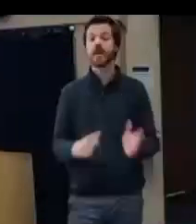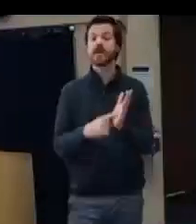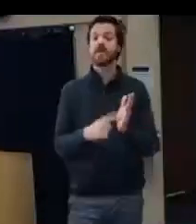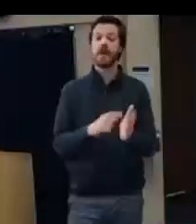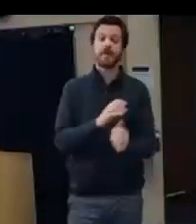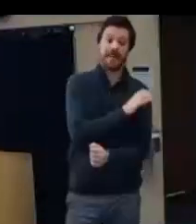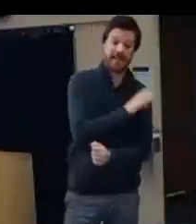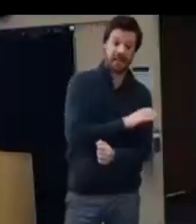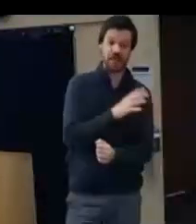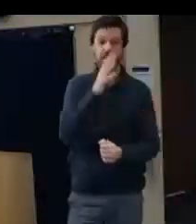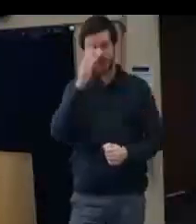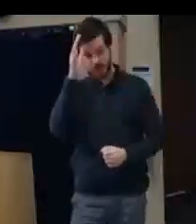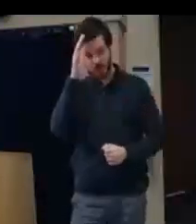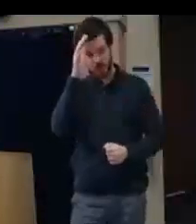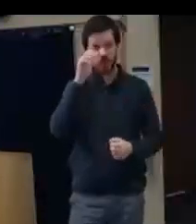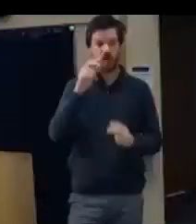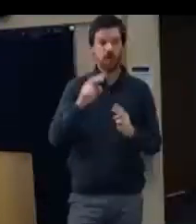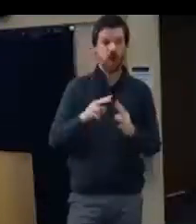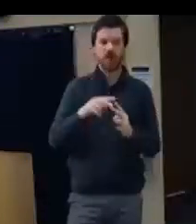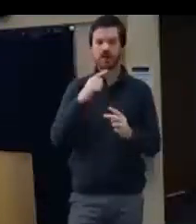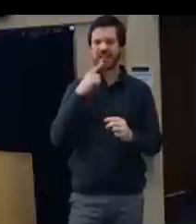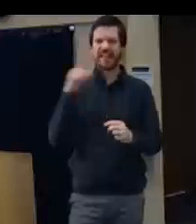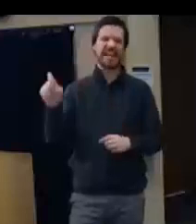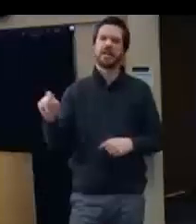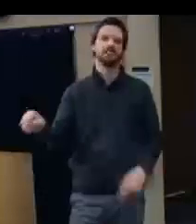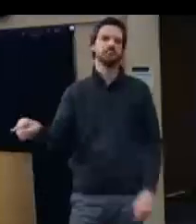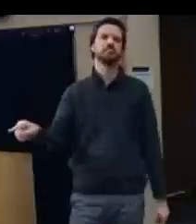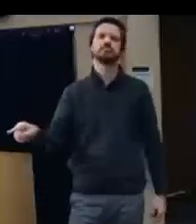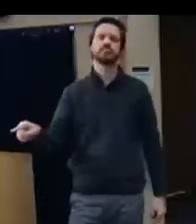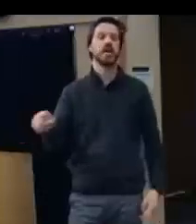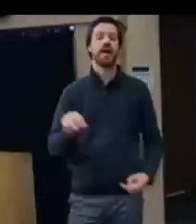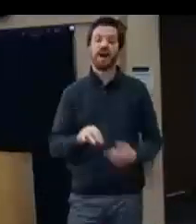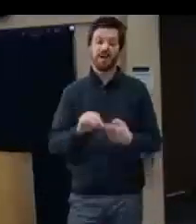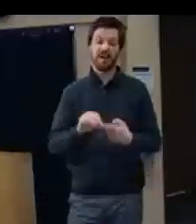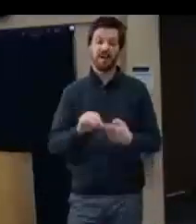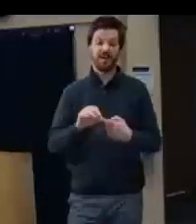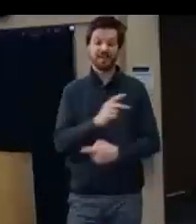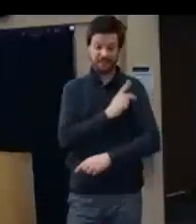or parent part who says they need it unless the patient themselves is ready for this best not to